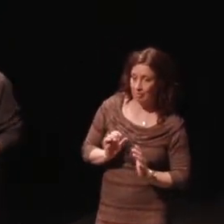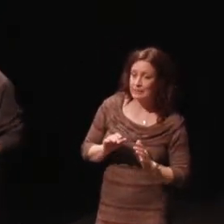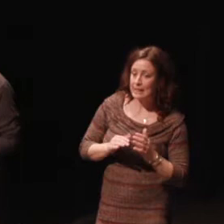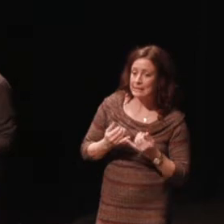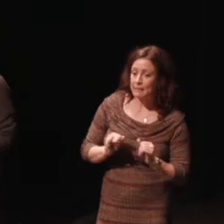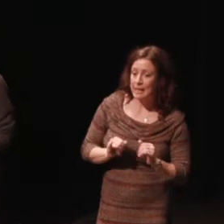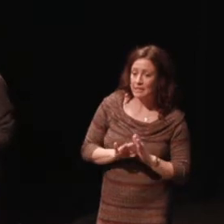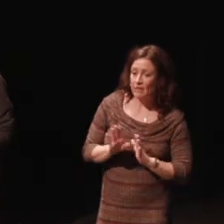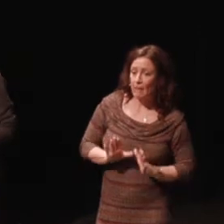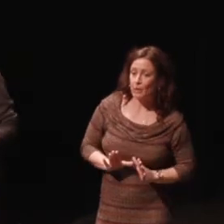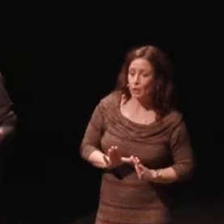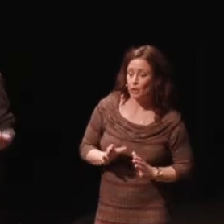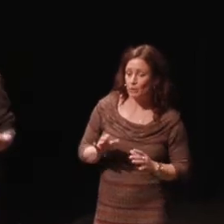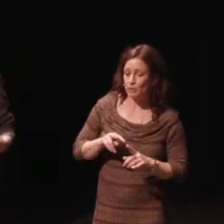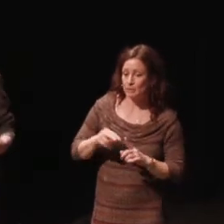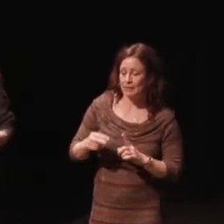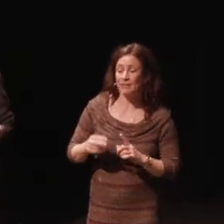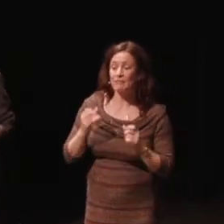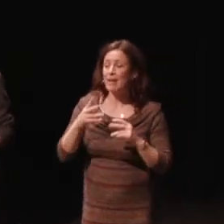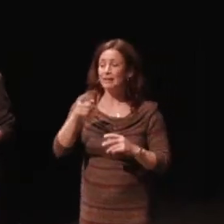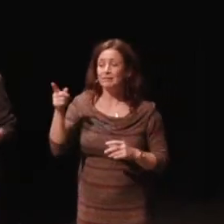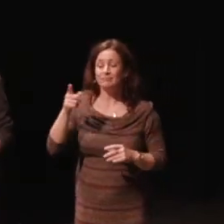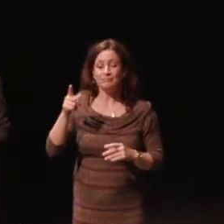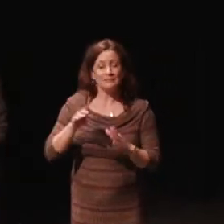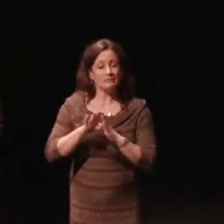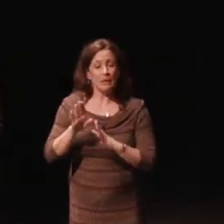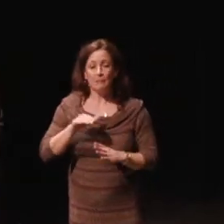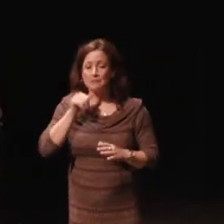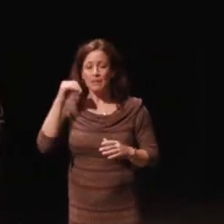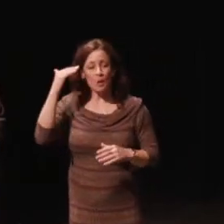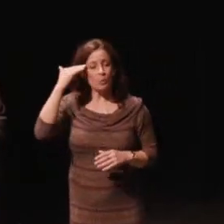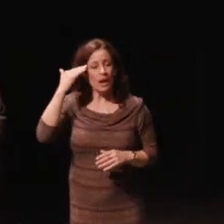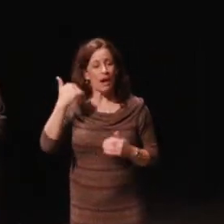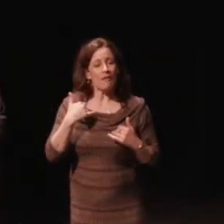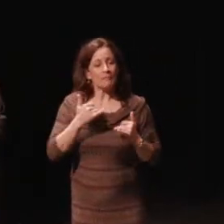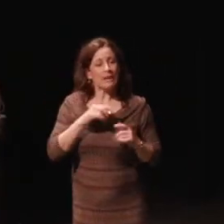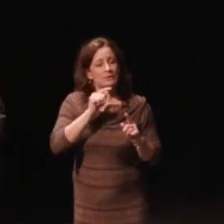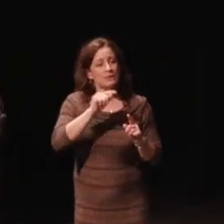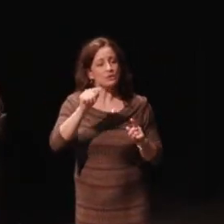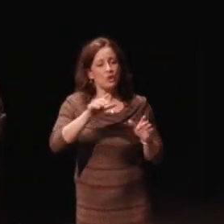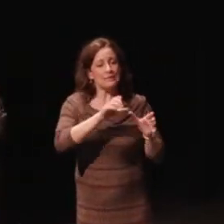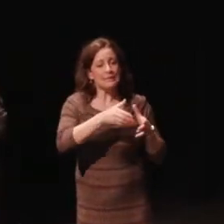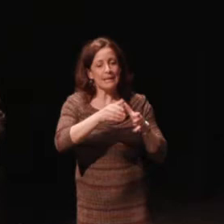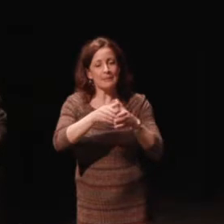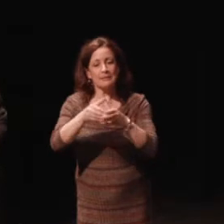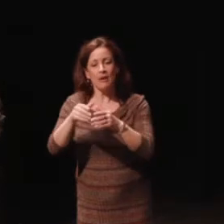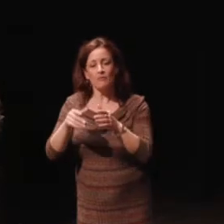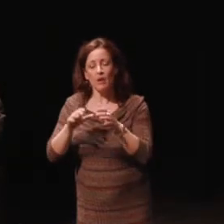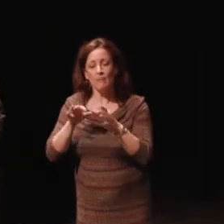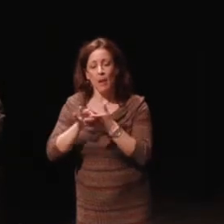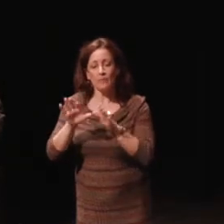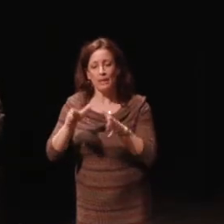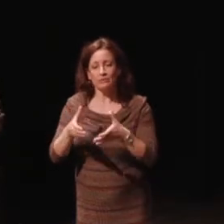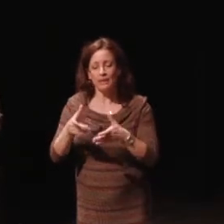is that a lot of developers just aren't aware that there are players in certain segments. A lot of developers just figured that a lot of